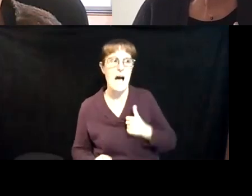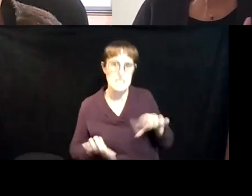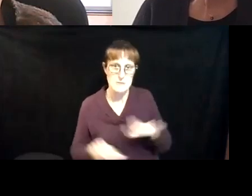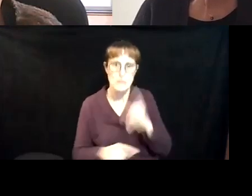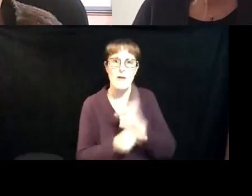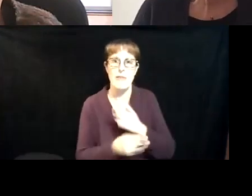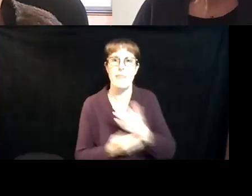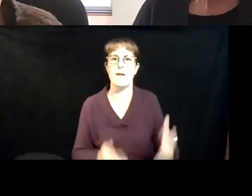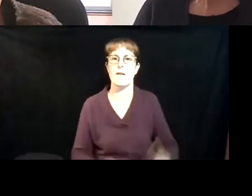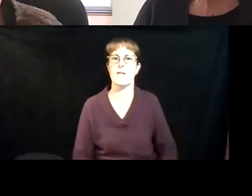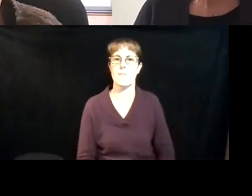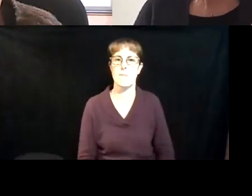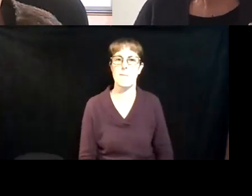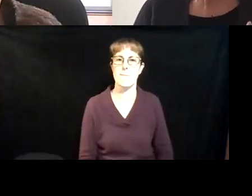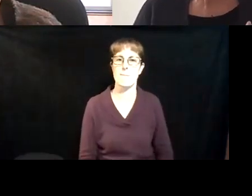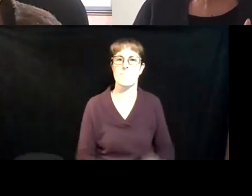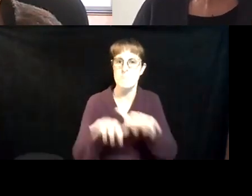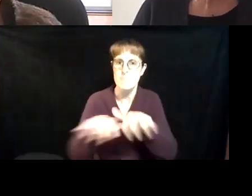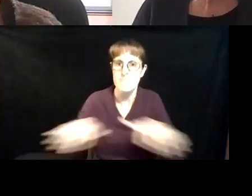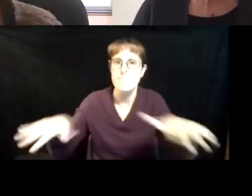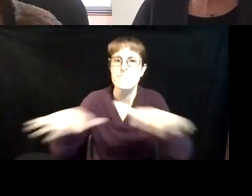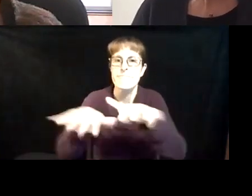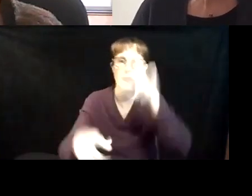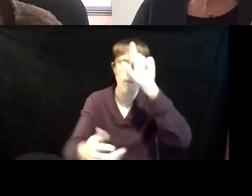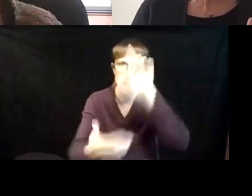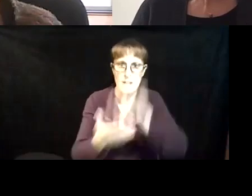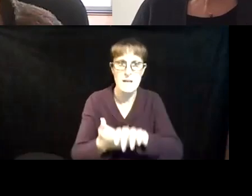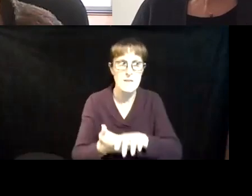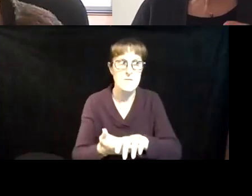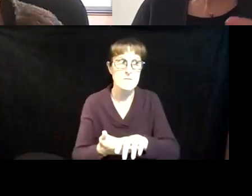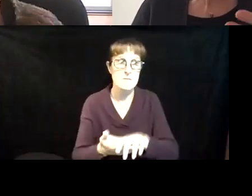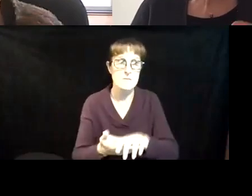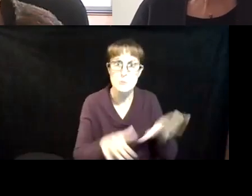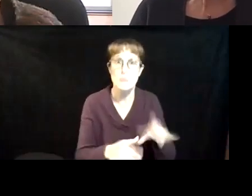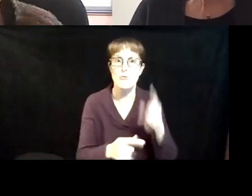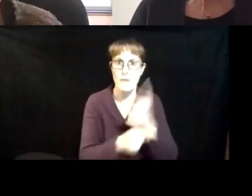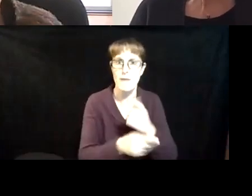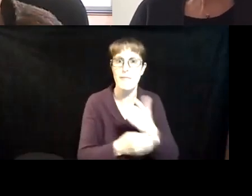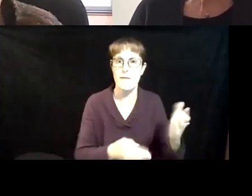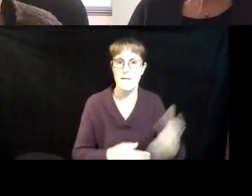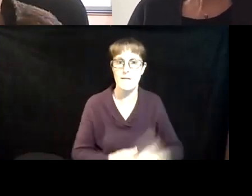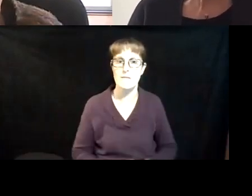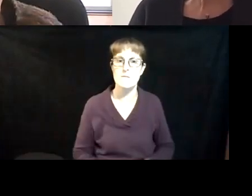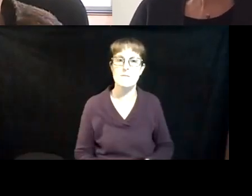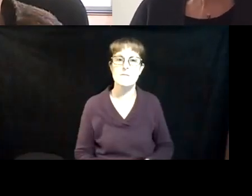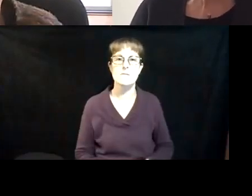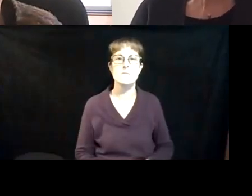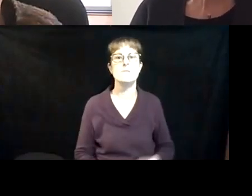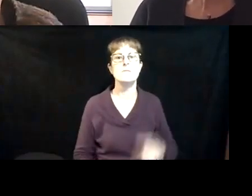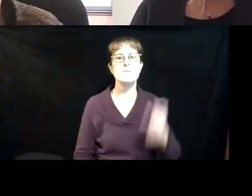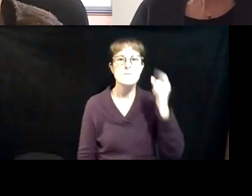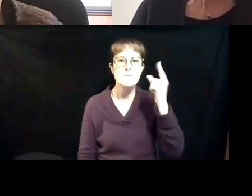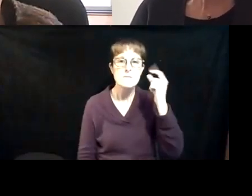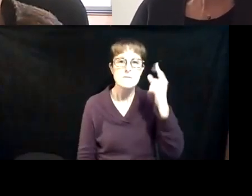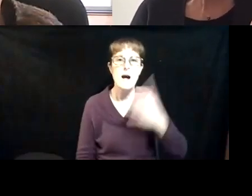and so there's this desire to say, well, but my son or daughter's circumstance, because